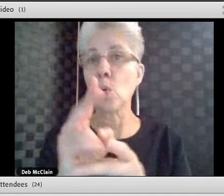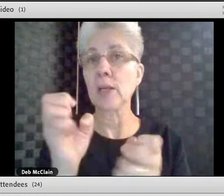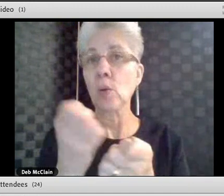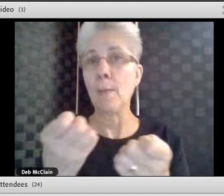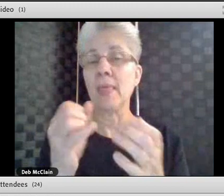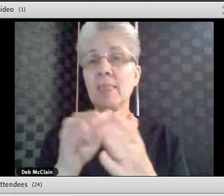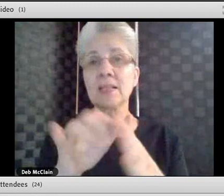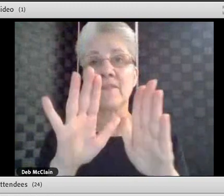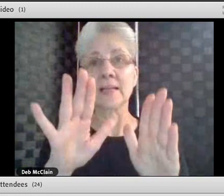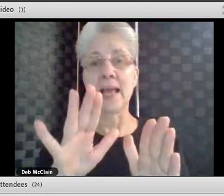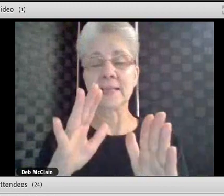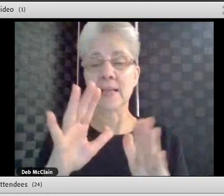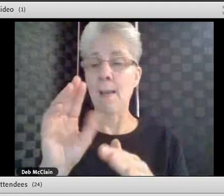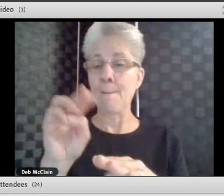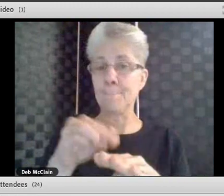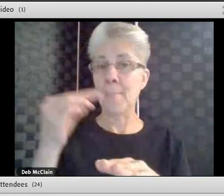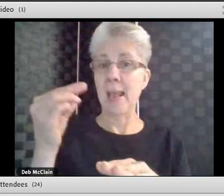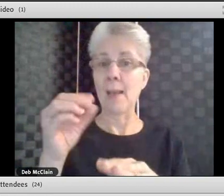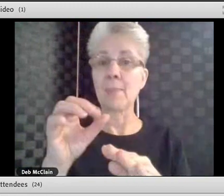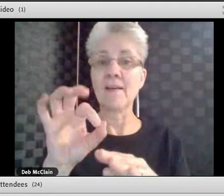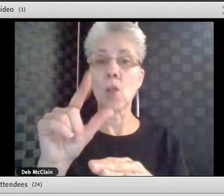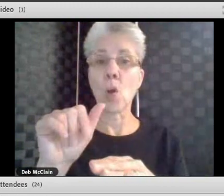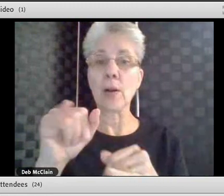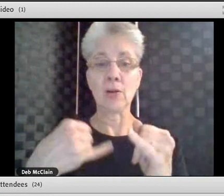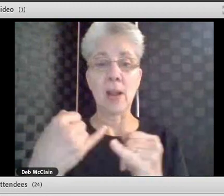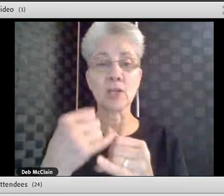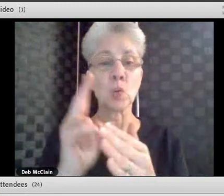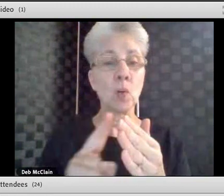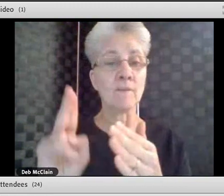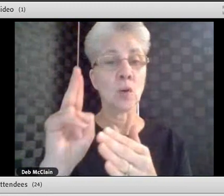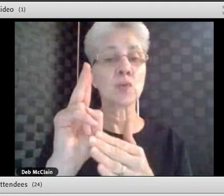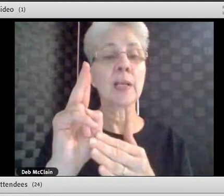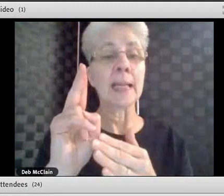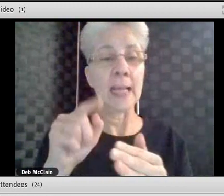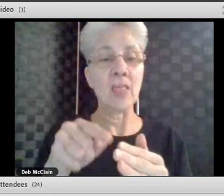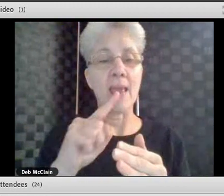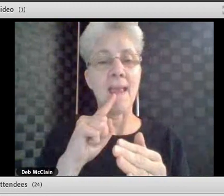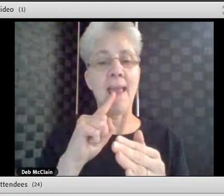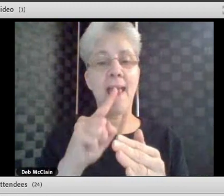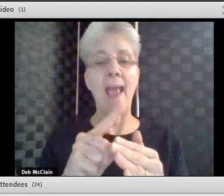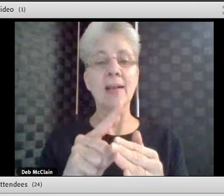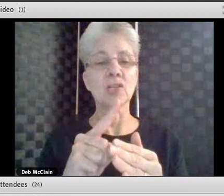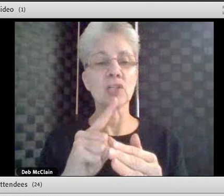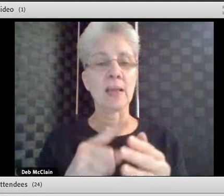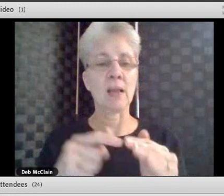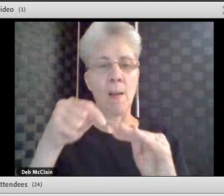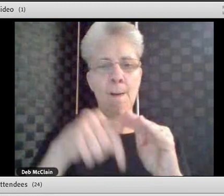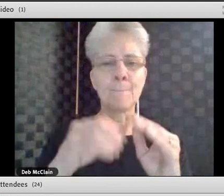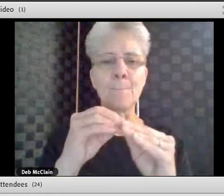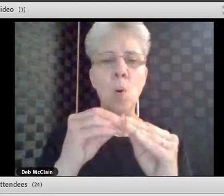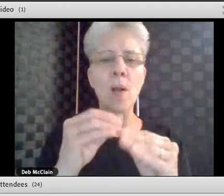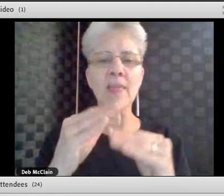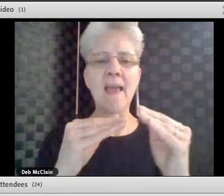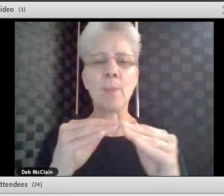In Miami at Florida International University, they actually go a step farther, and they have a building-sized makerspace,